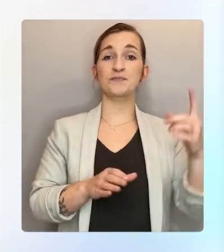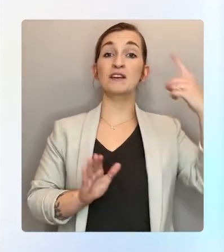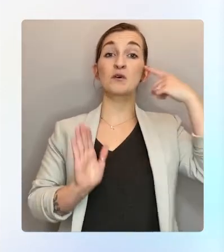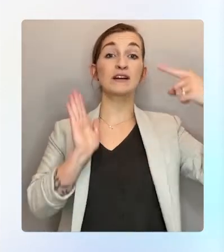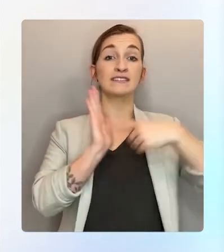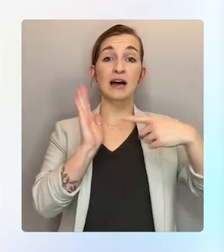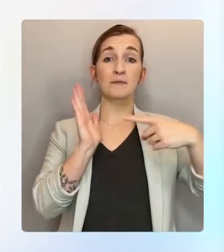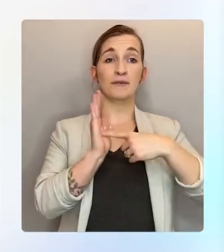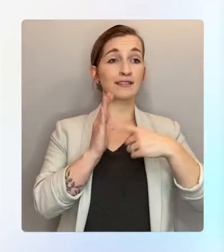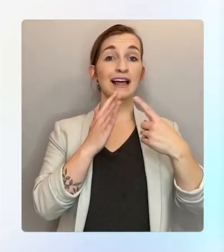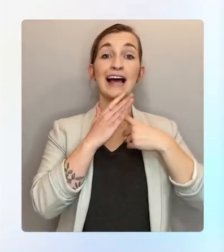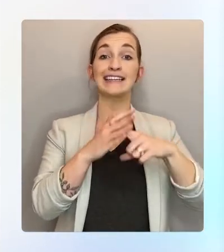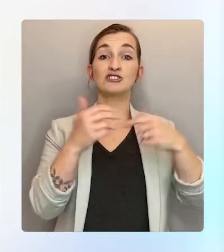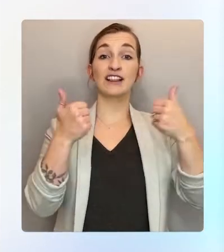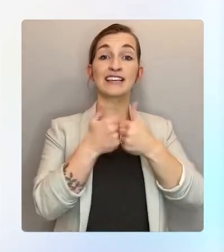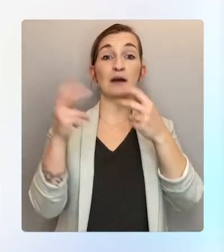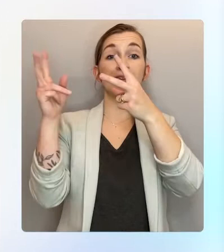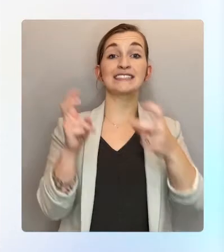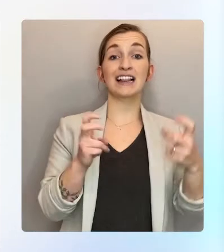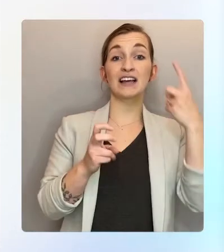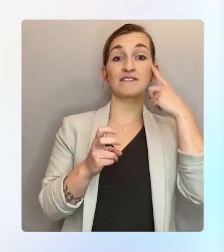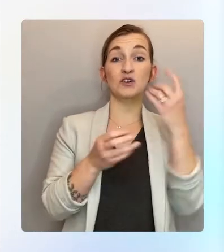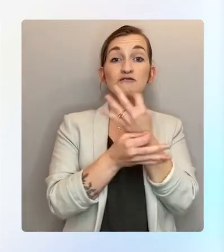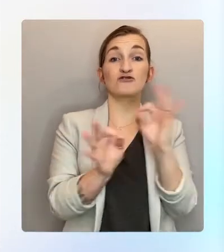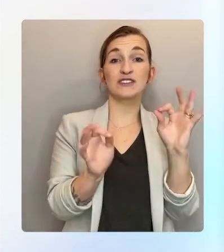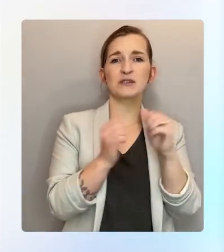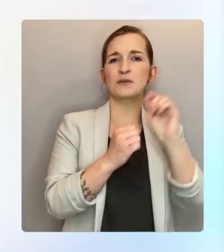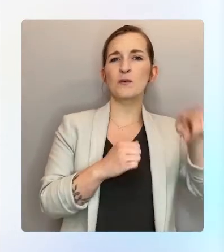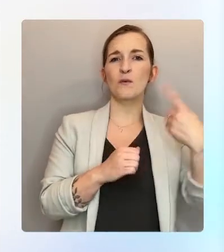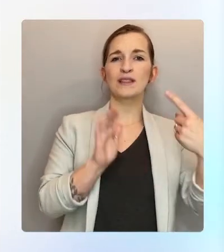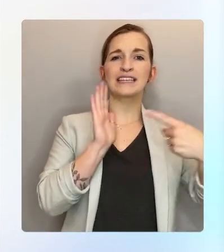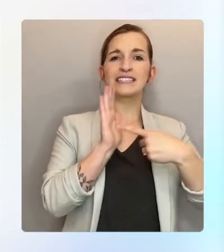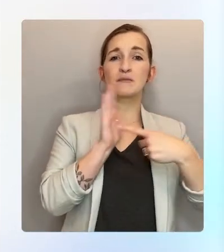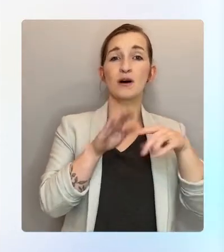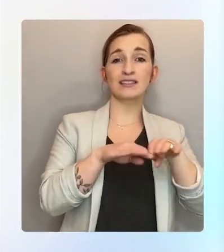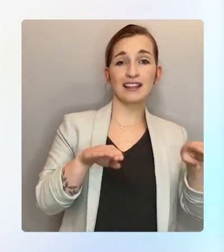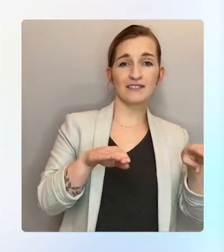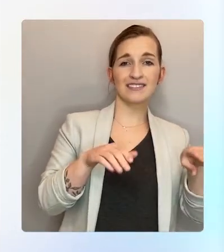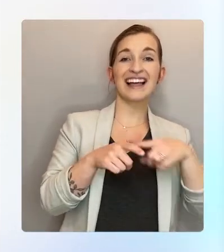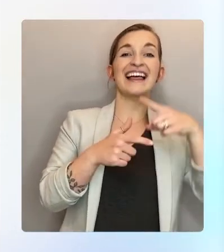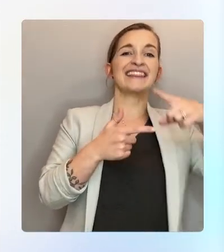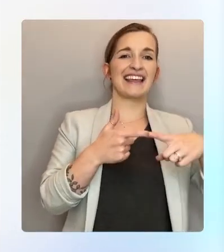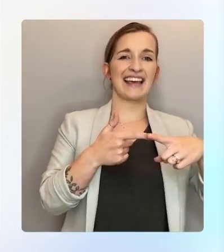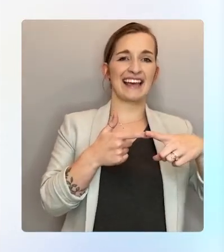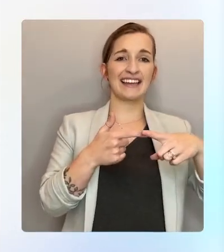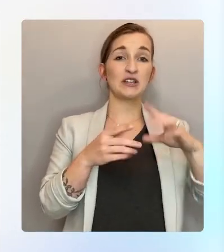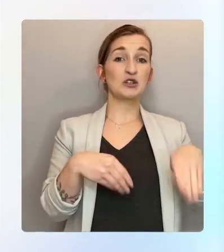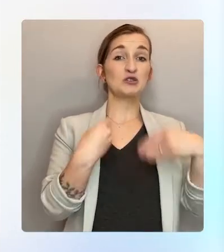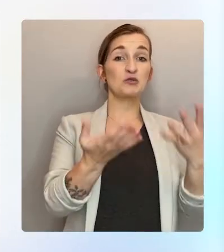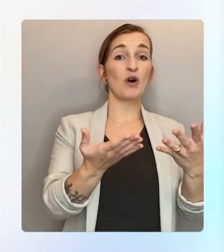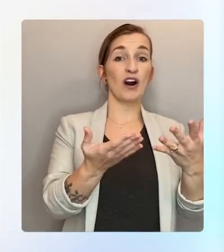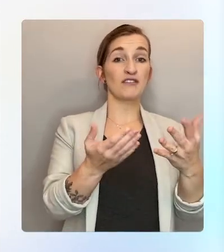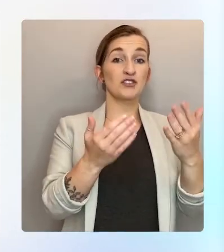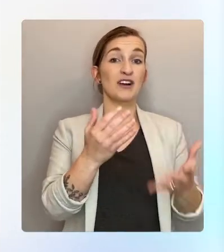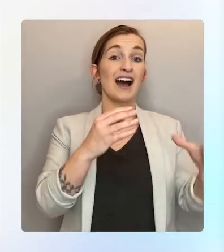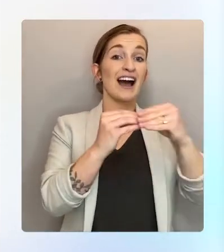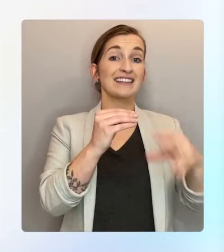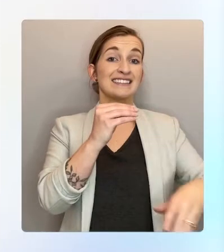download for free with only a demo level. Then you offer additional levels as an in-app purchase.